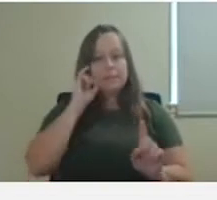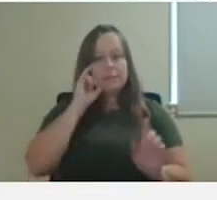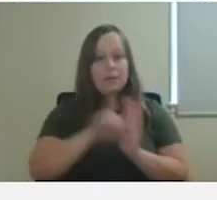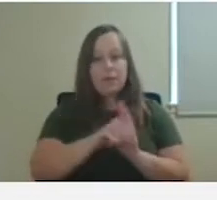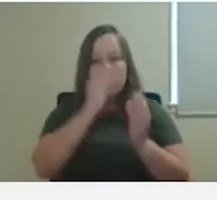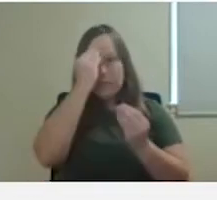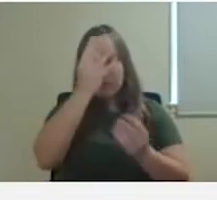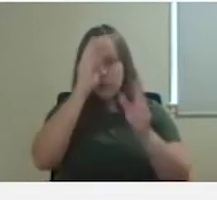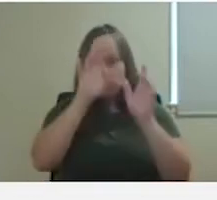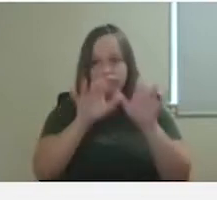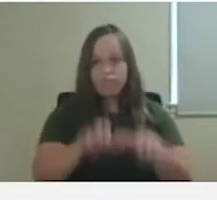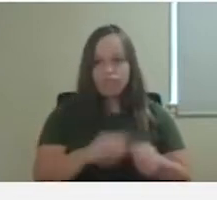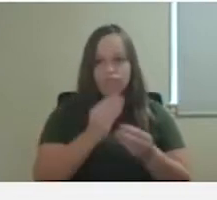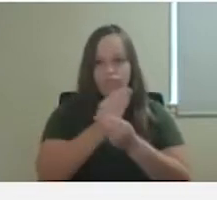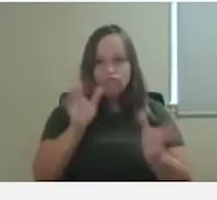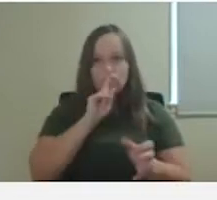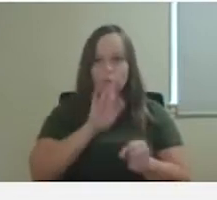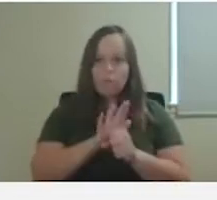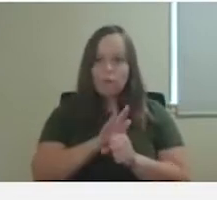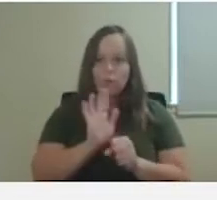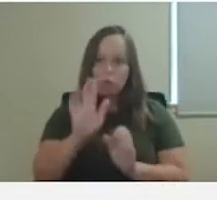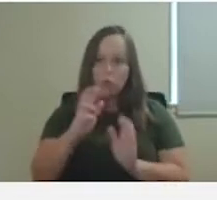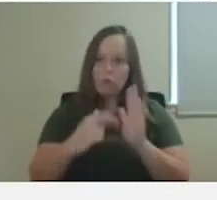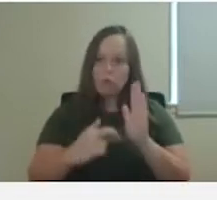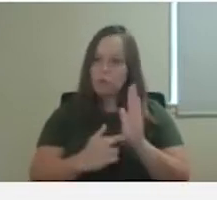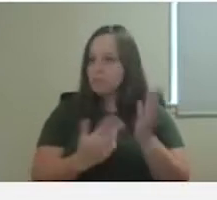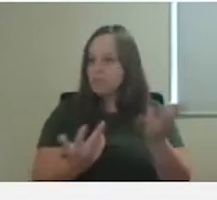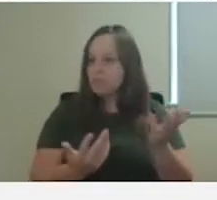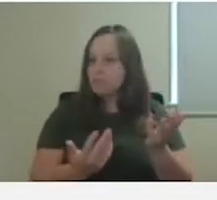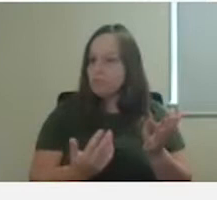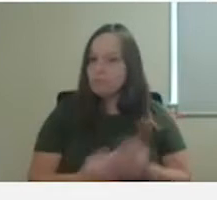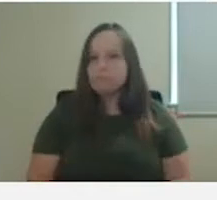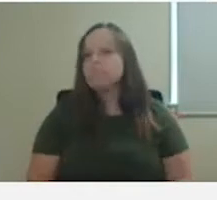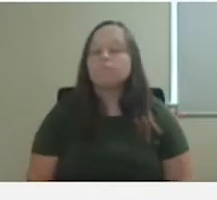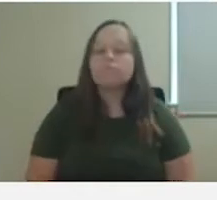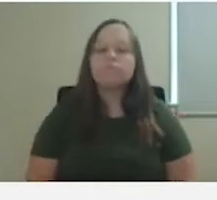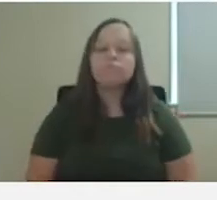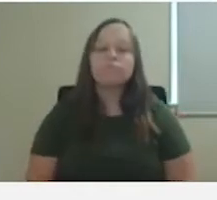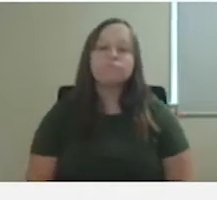that you provided to confirm your voter registration status.